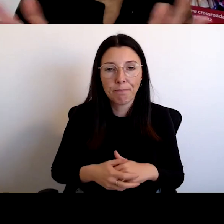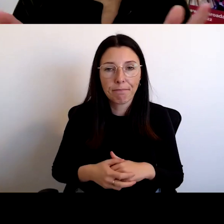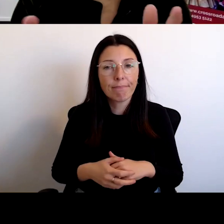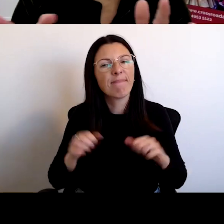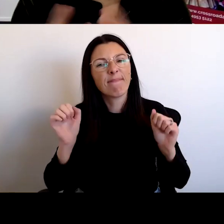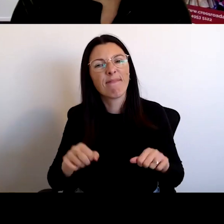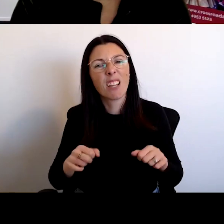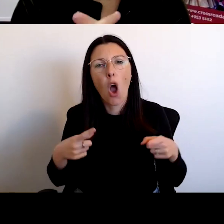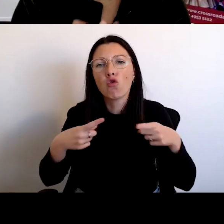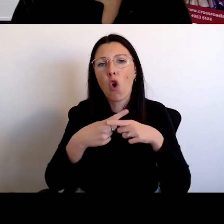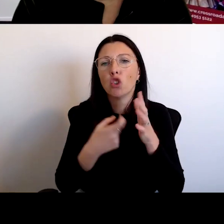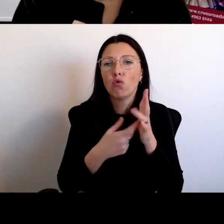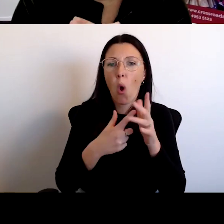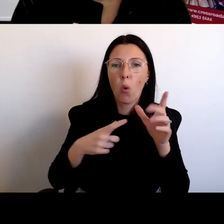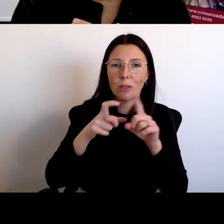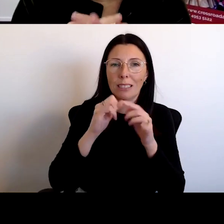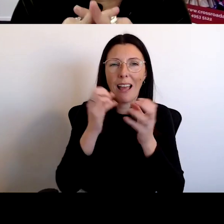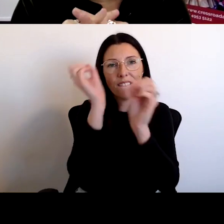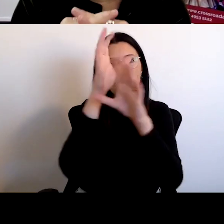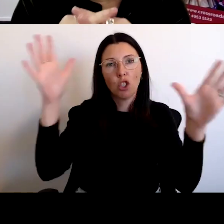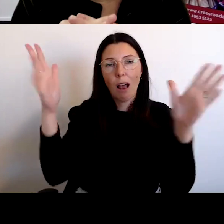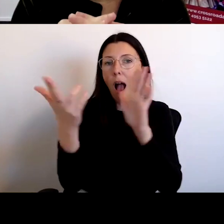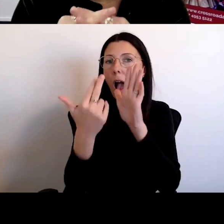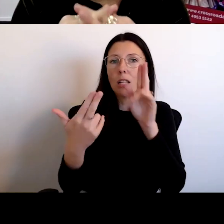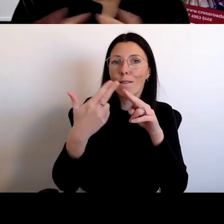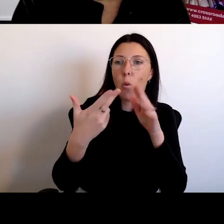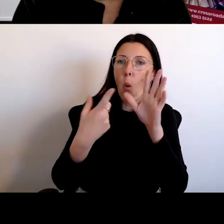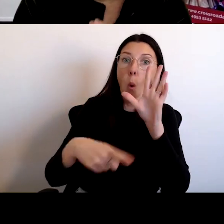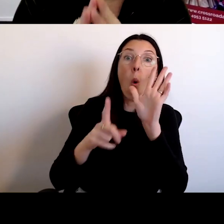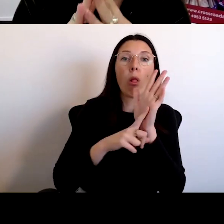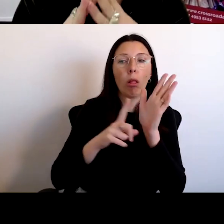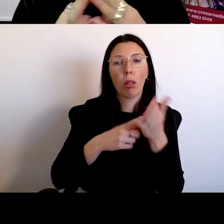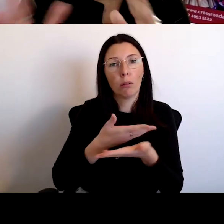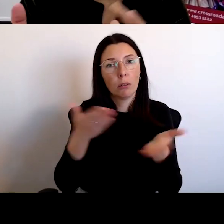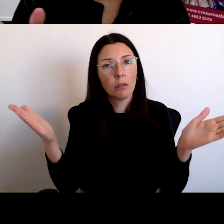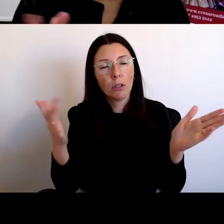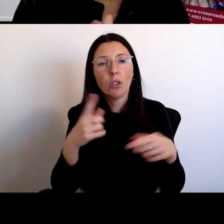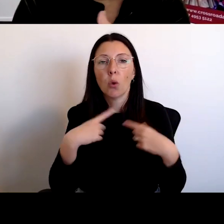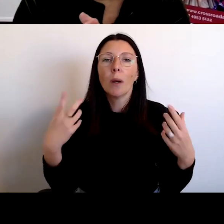arts for all. We made sure that was communicated across our entire campaign in our marketing,